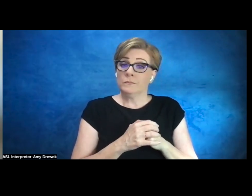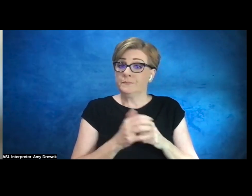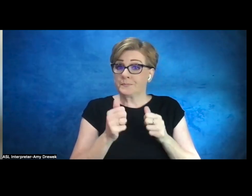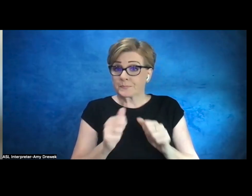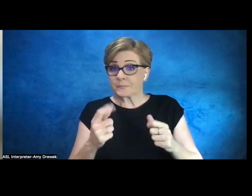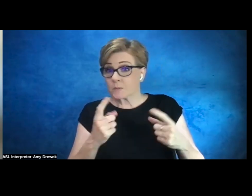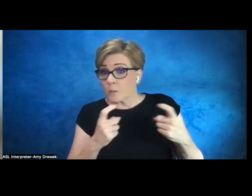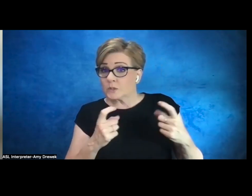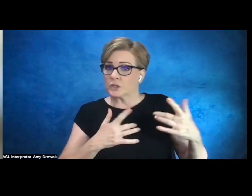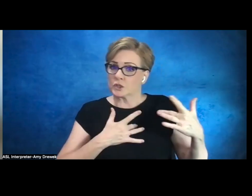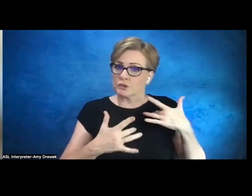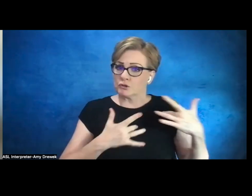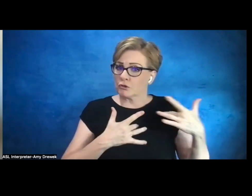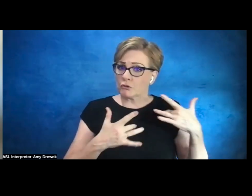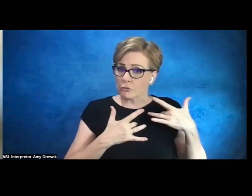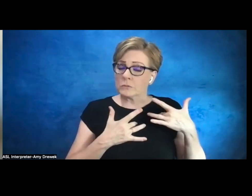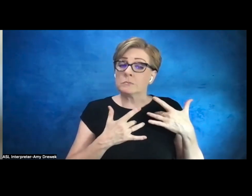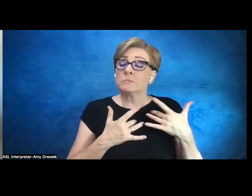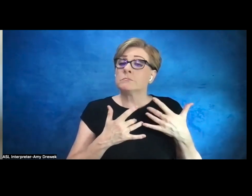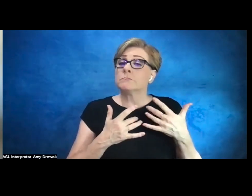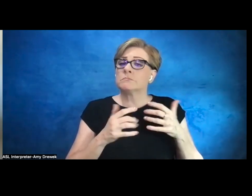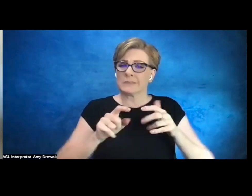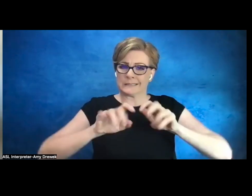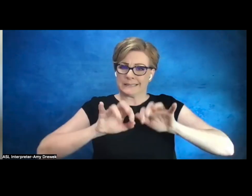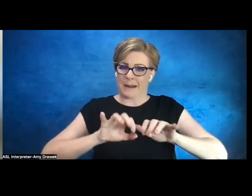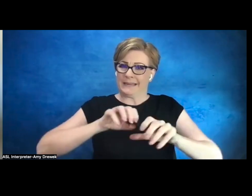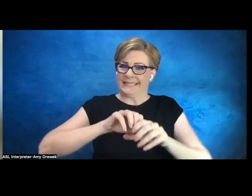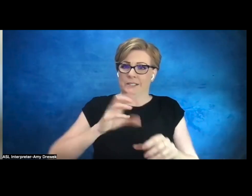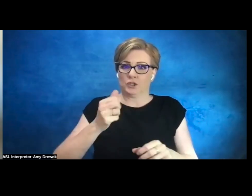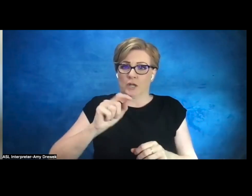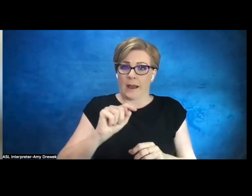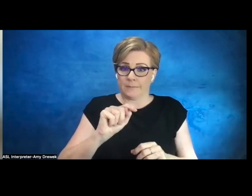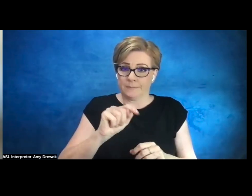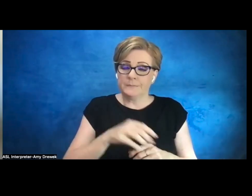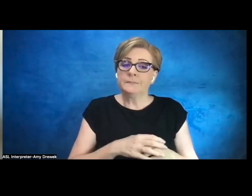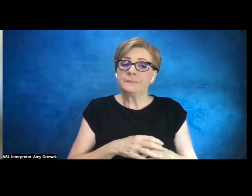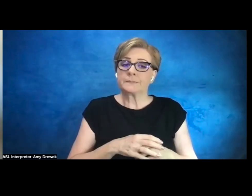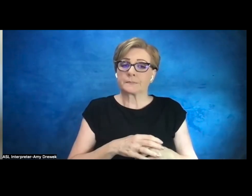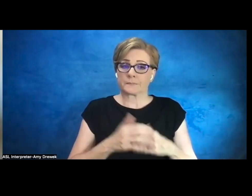you can always ask them in the chat. We have tech support supporting us today.